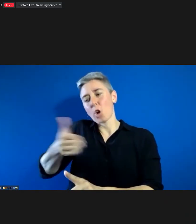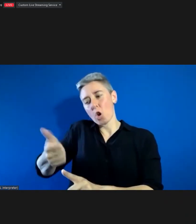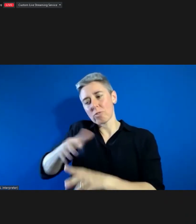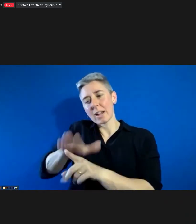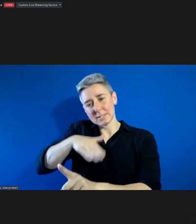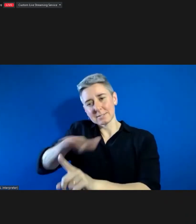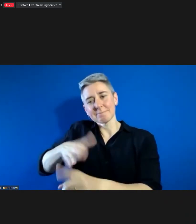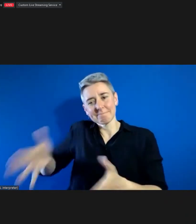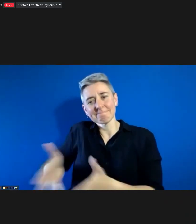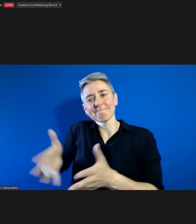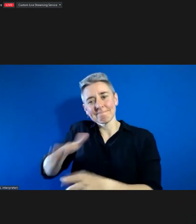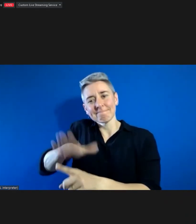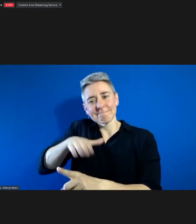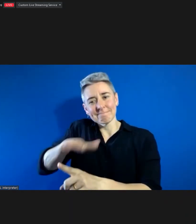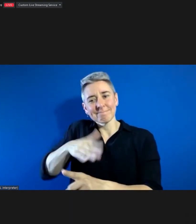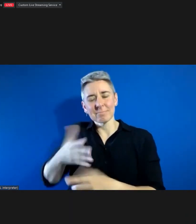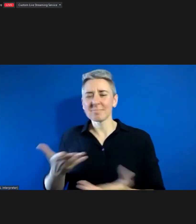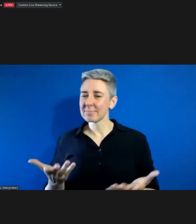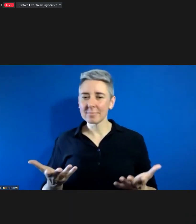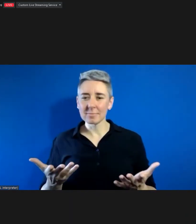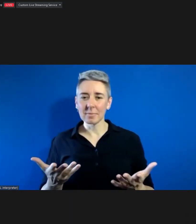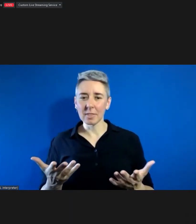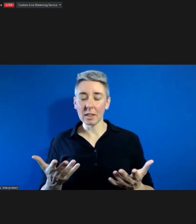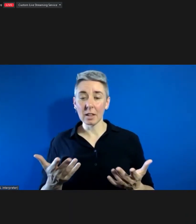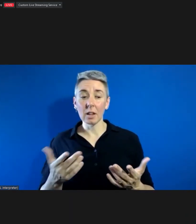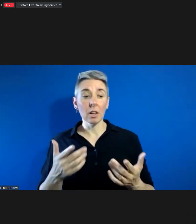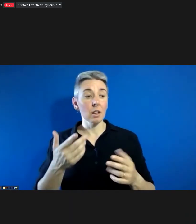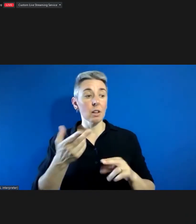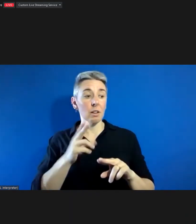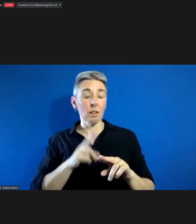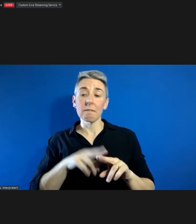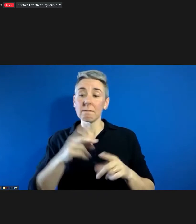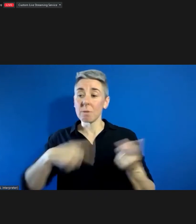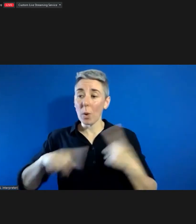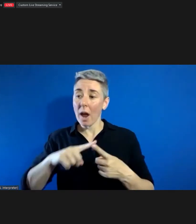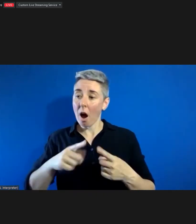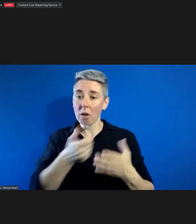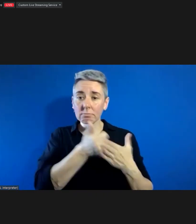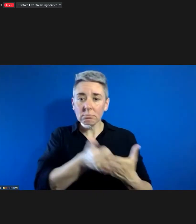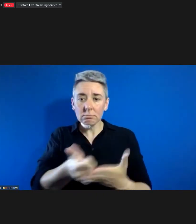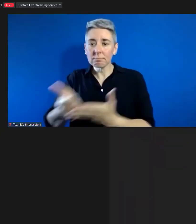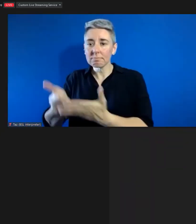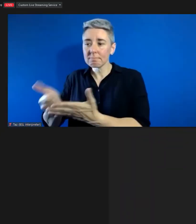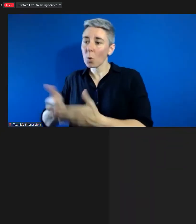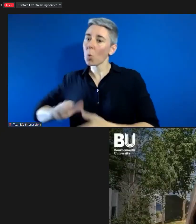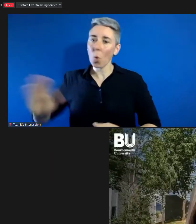people from all demographics that will ultimately determine our success, not how often we talk about